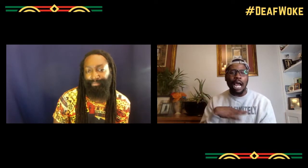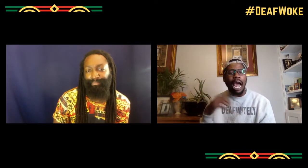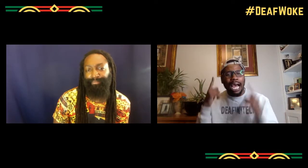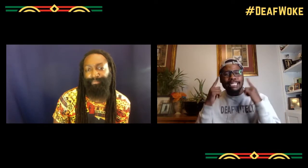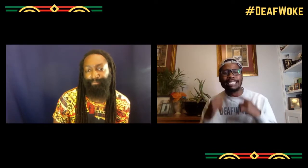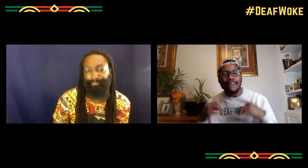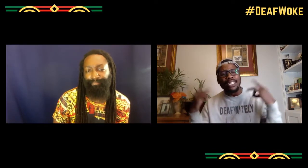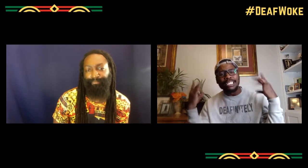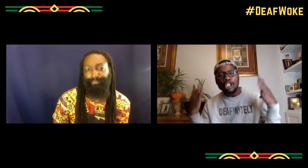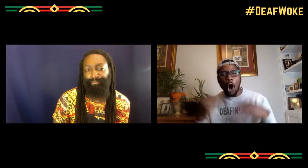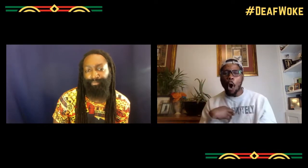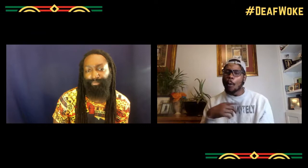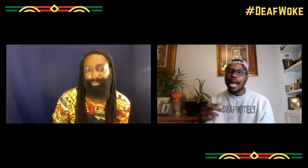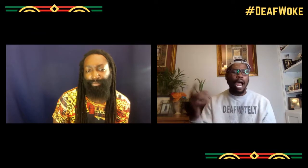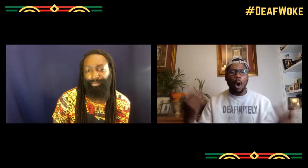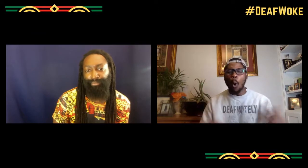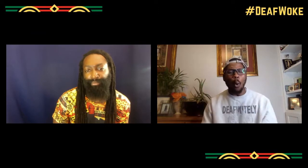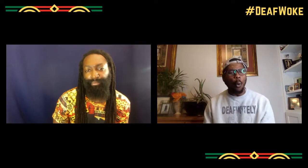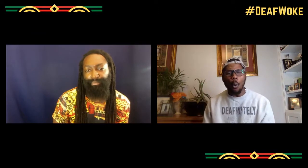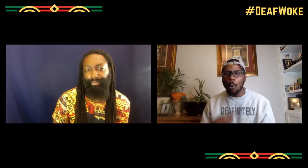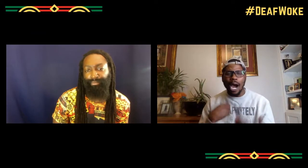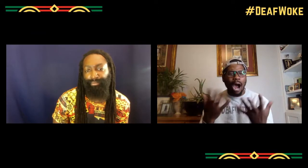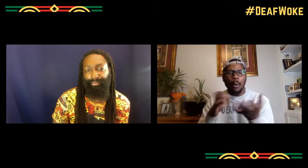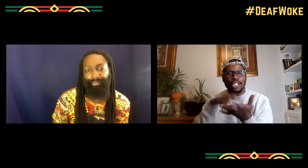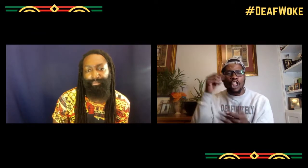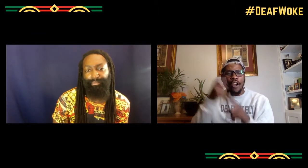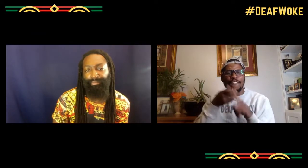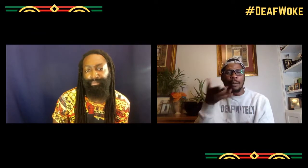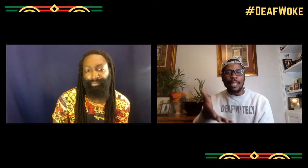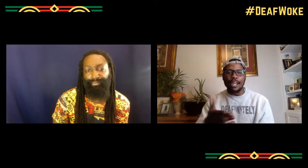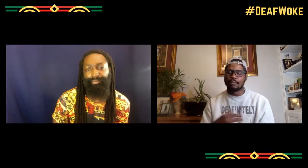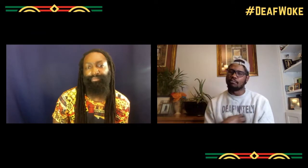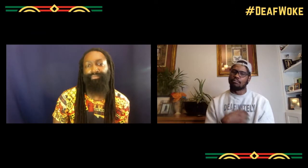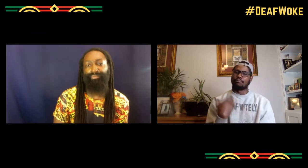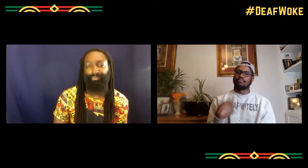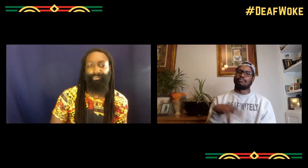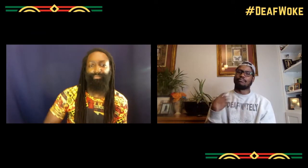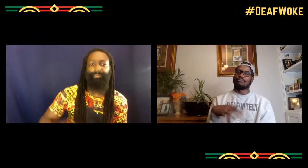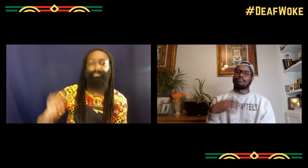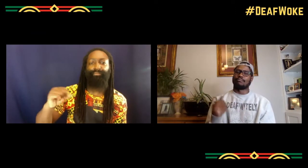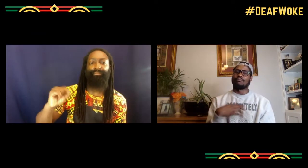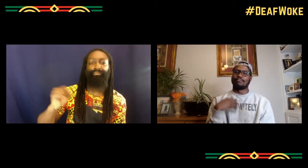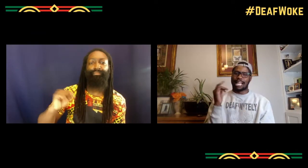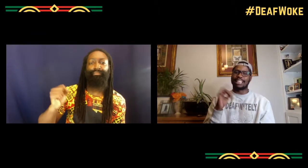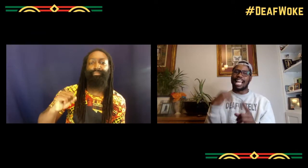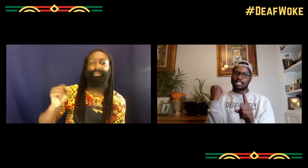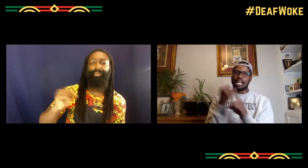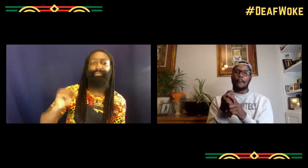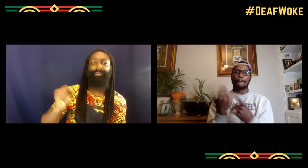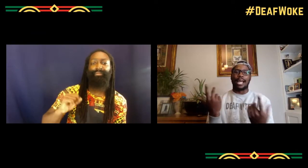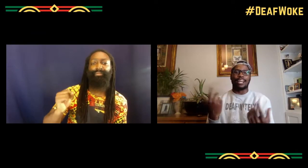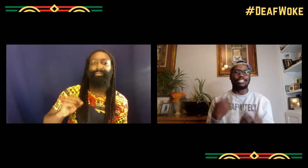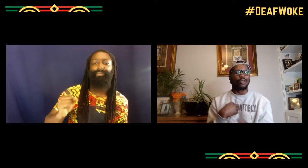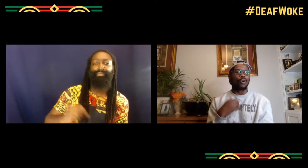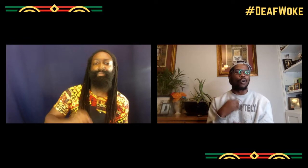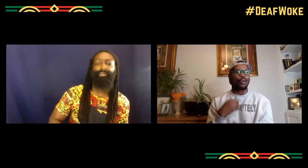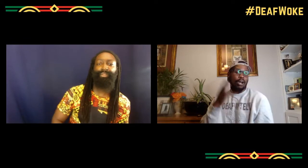A conversation that they have one day that they said that we saw DEAFinitely Dope. And that, that person talks to another person.